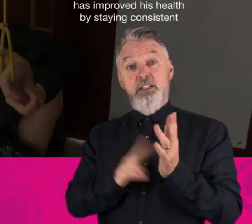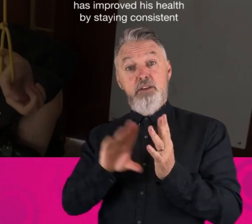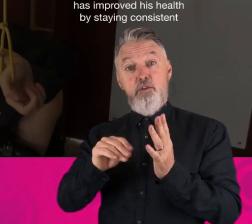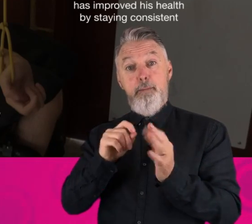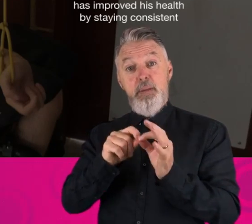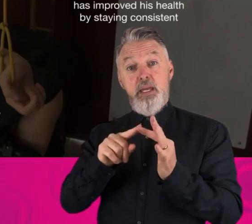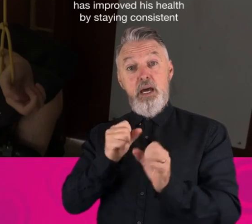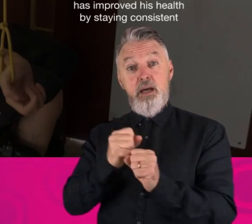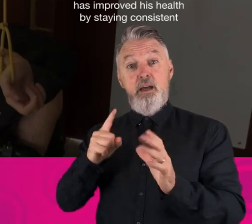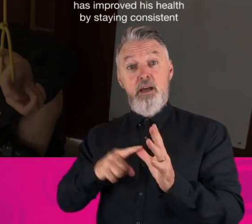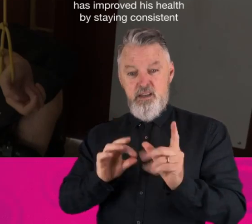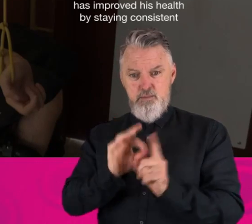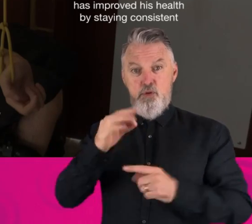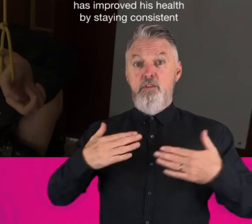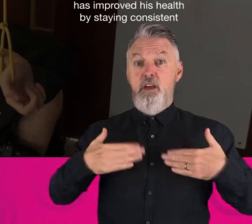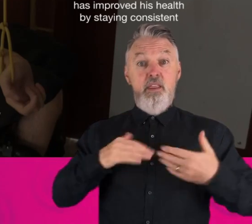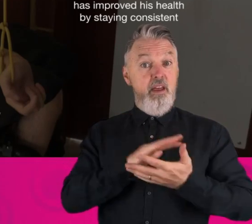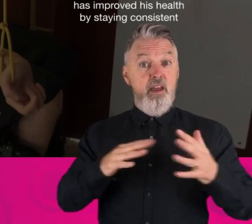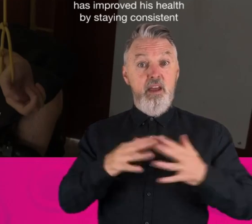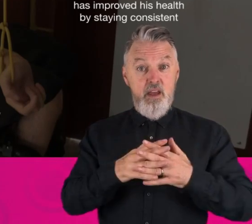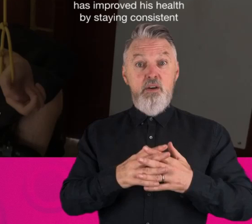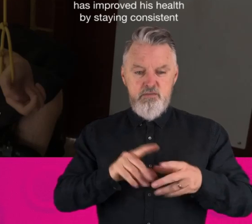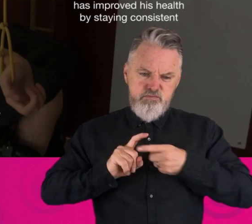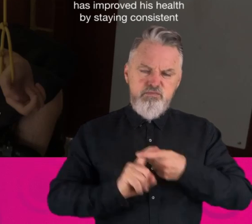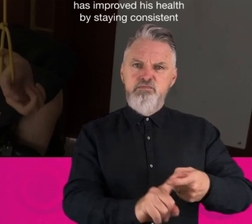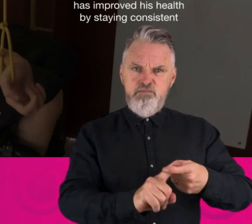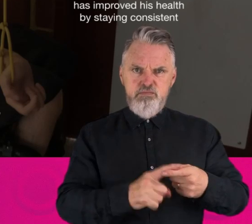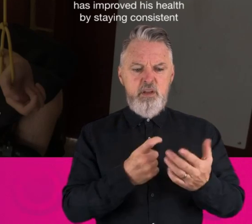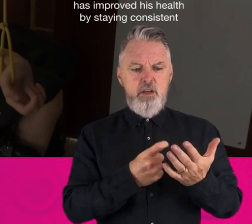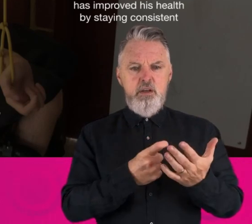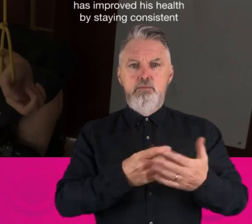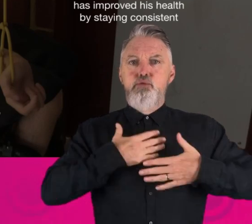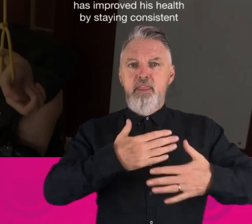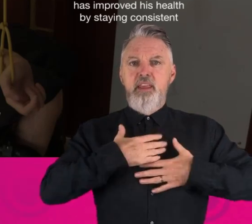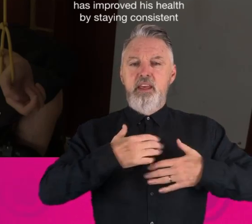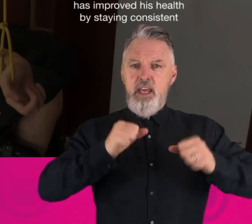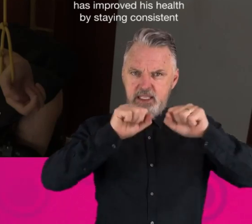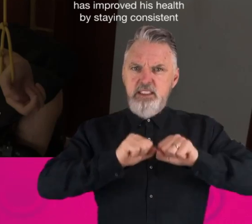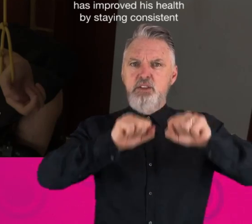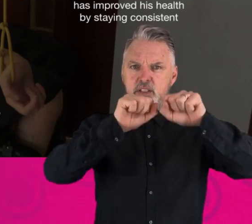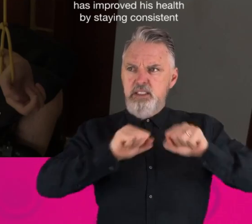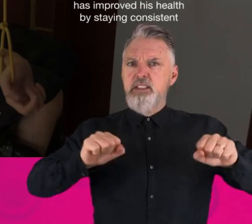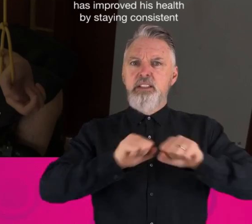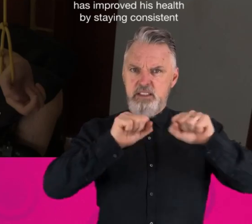has improved his health by sticking to his respiratory exercises for eight weeks straight. and still going strong, using Maslow.